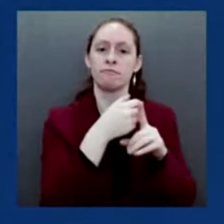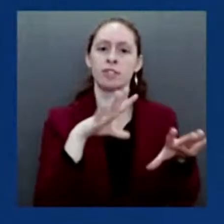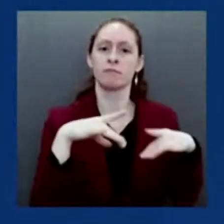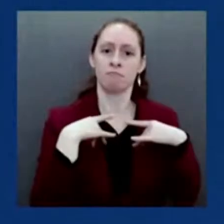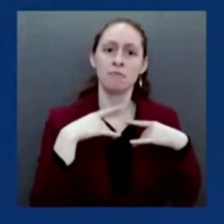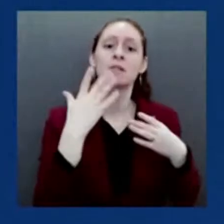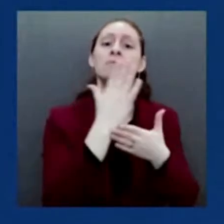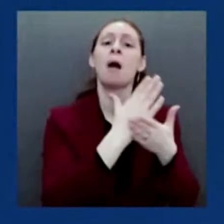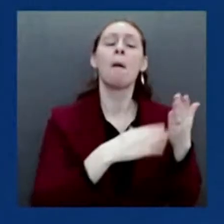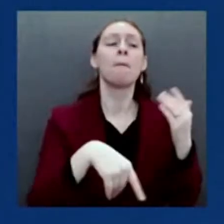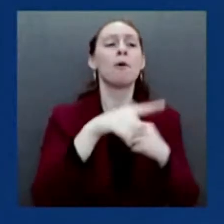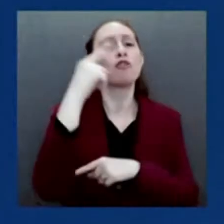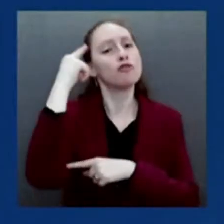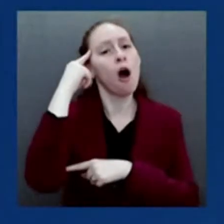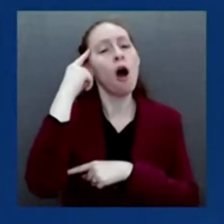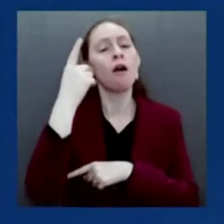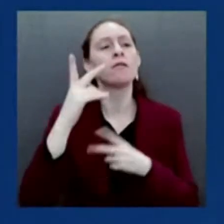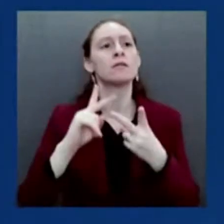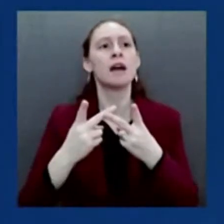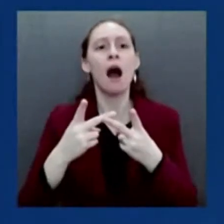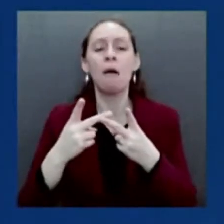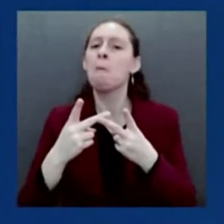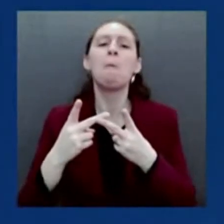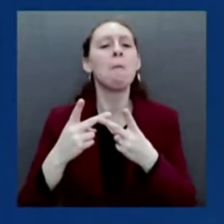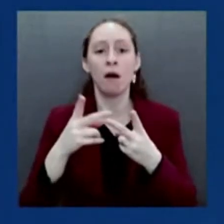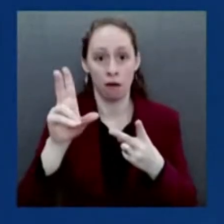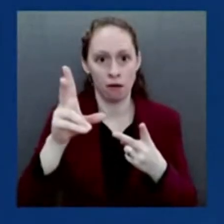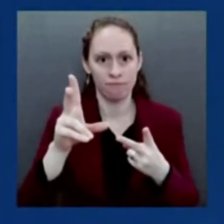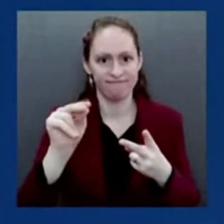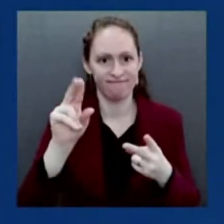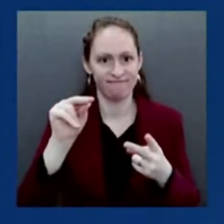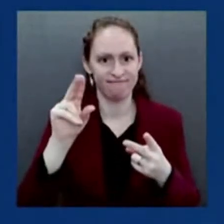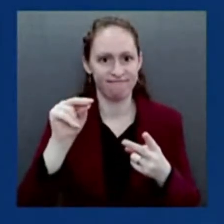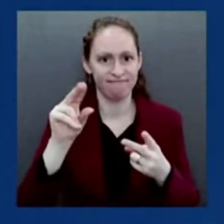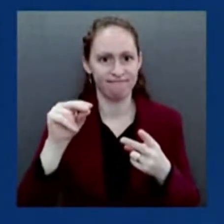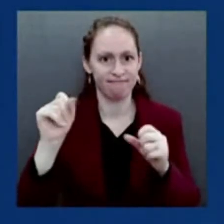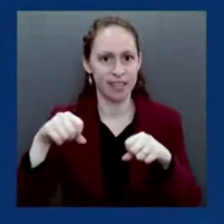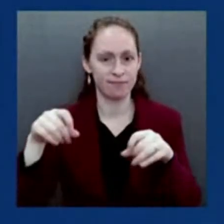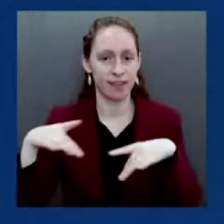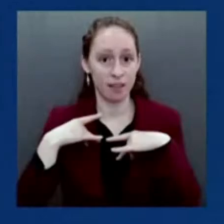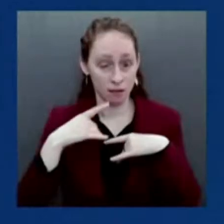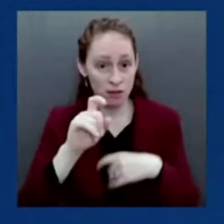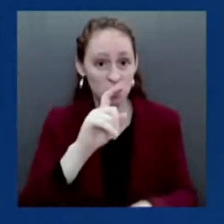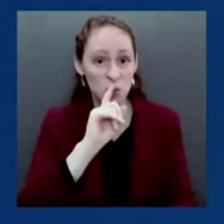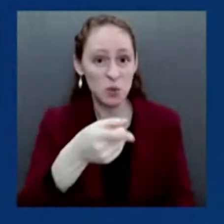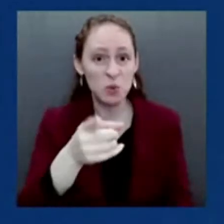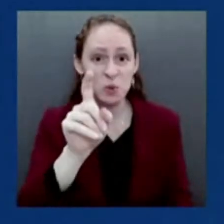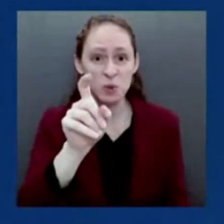DO WE NOT KNOW? THANK YOU.